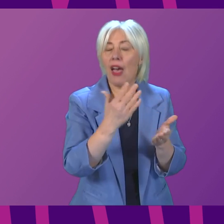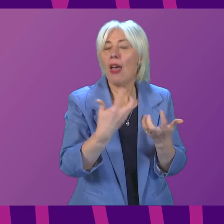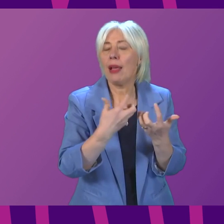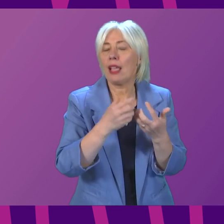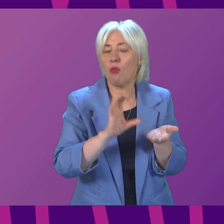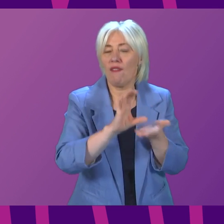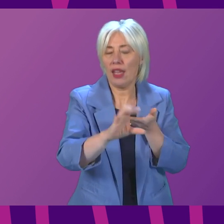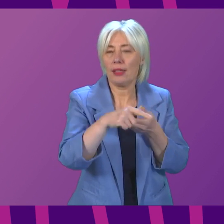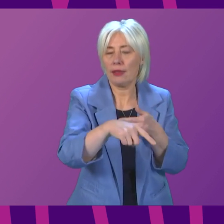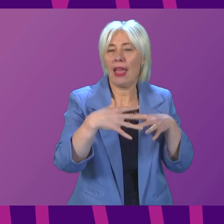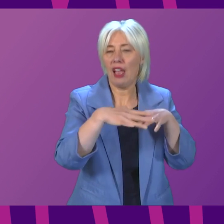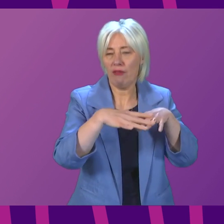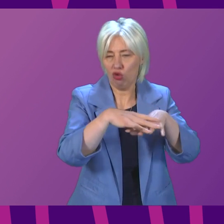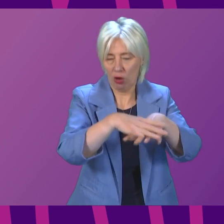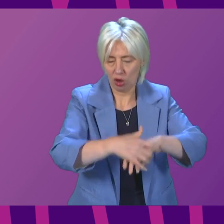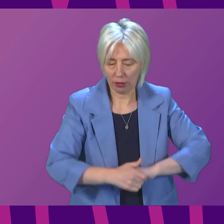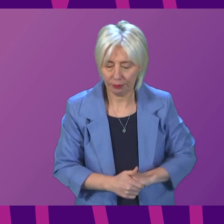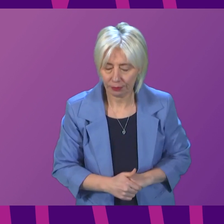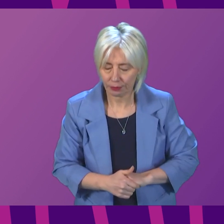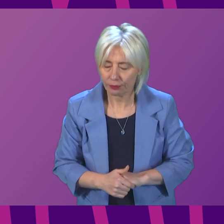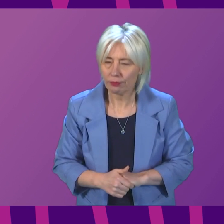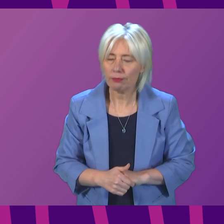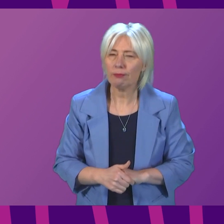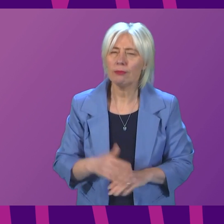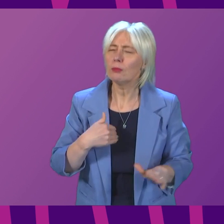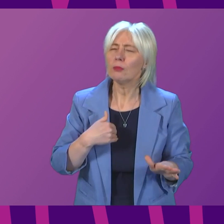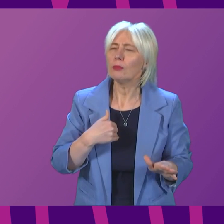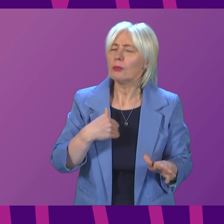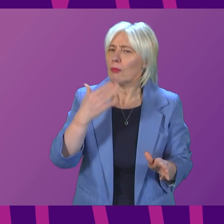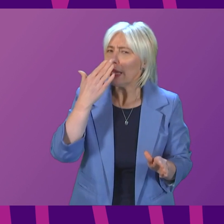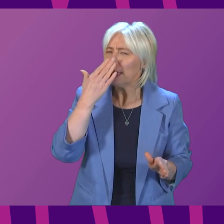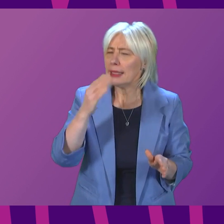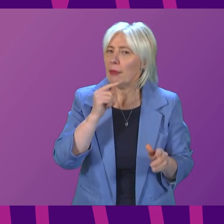However, to come back to the thrust of the question, I did not seem to rule out privatisation—I ruled it out.